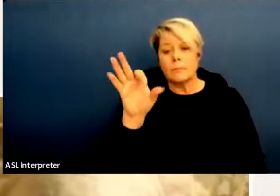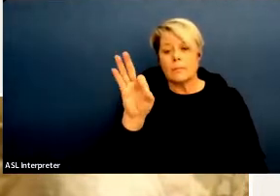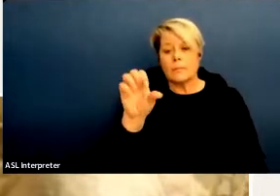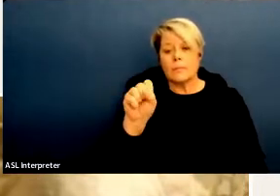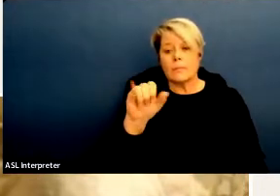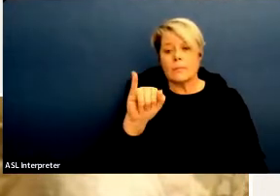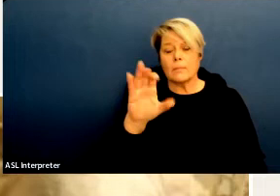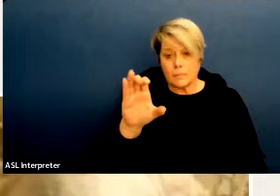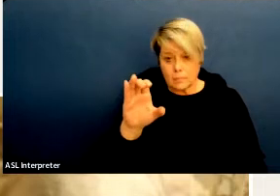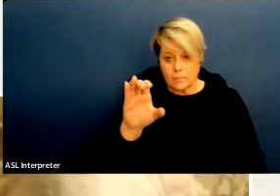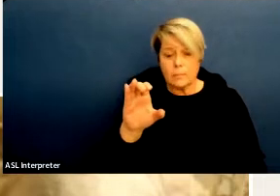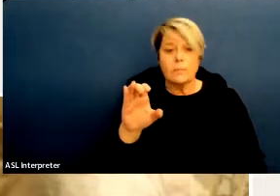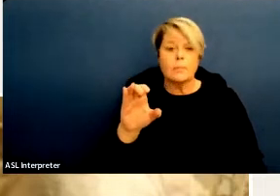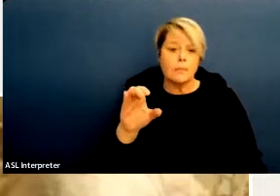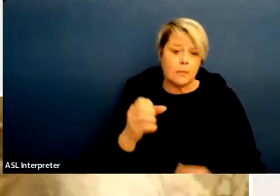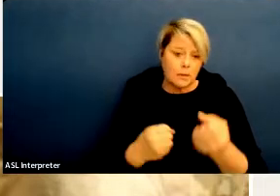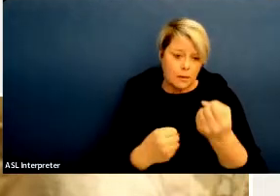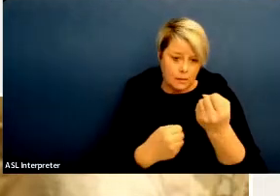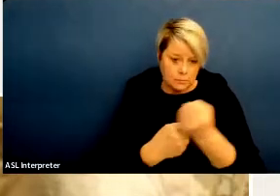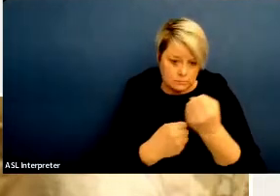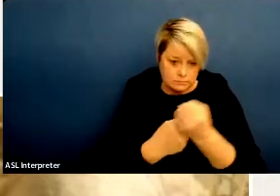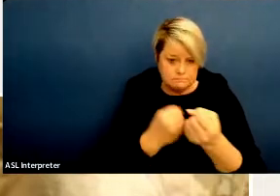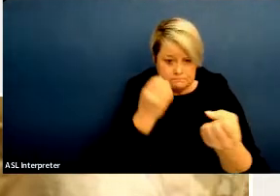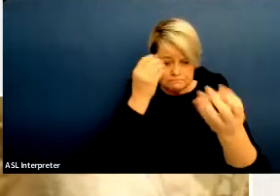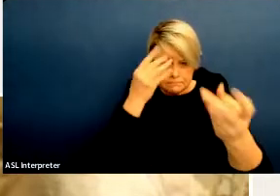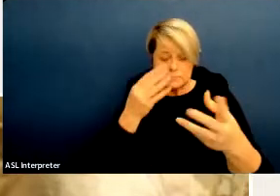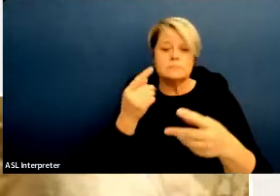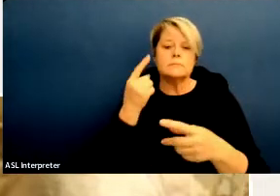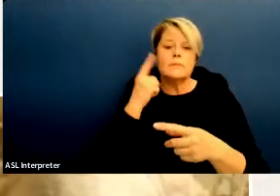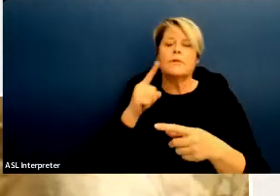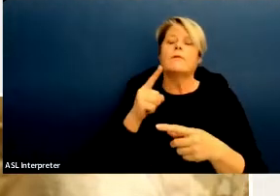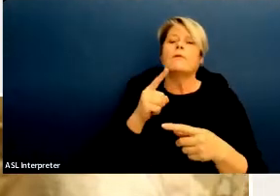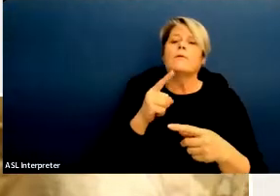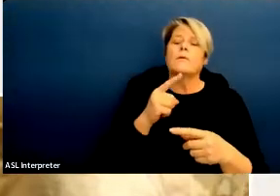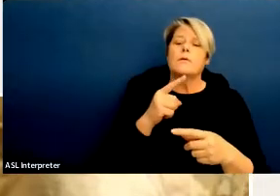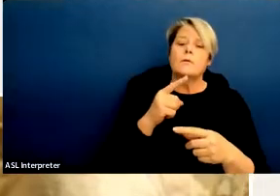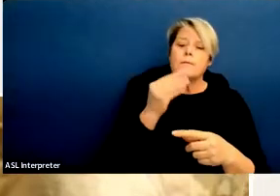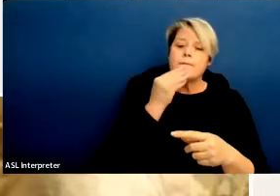Agriculture, not surprisingly, AFSIC collects and provides information on value based agriculture.